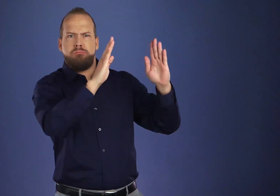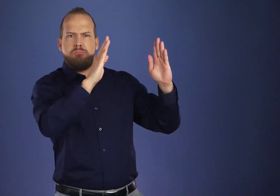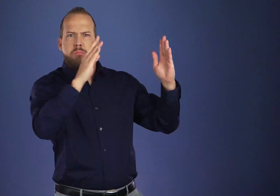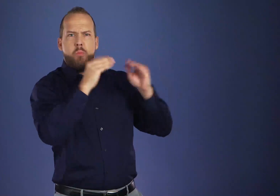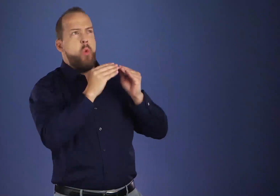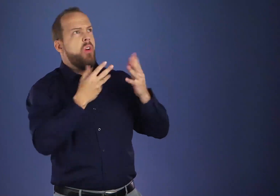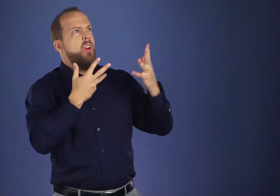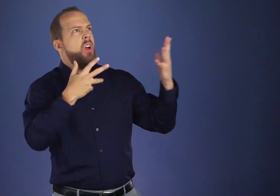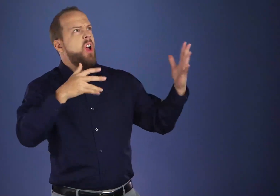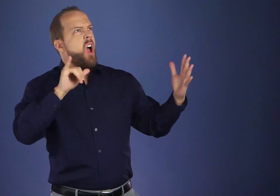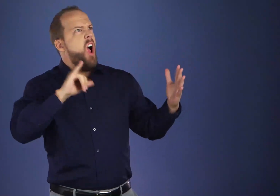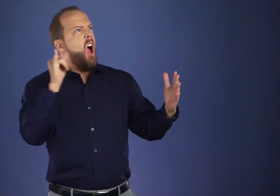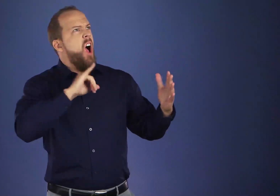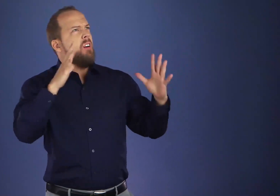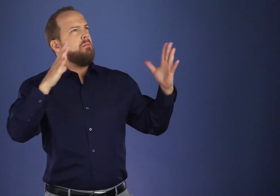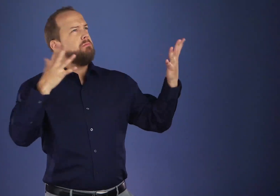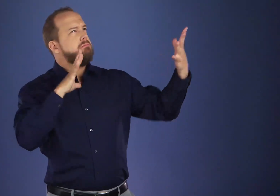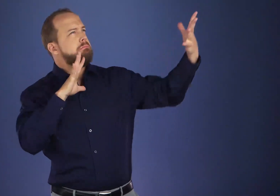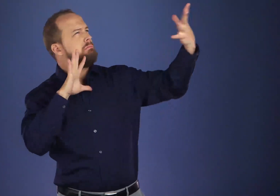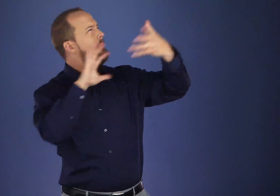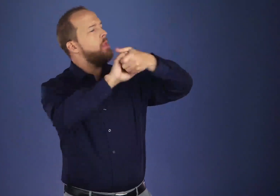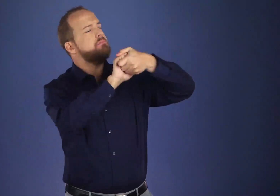we find that we can always open it some more.